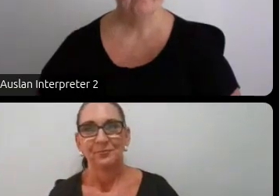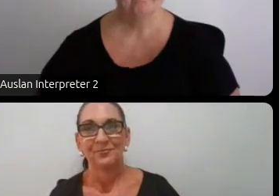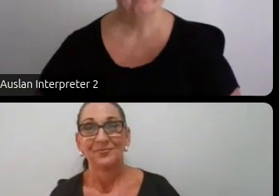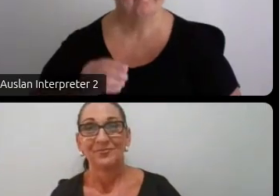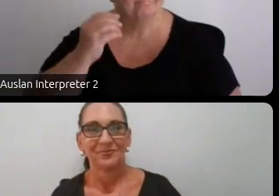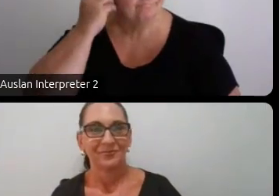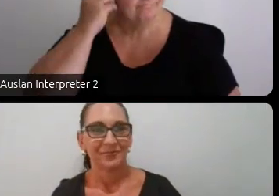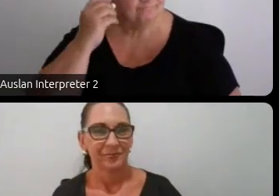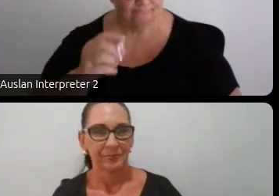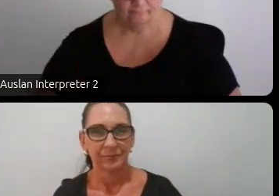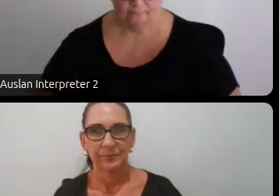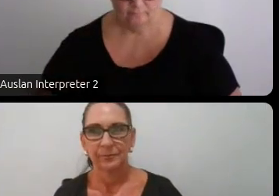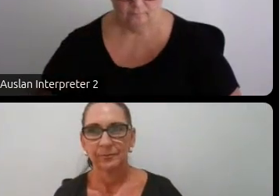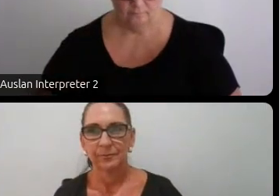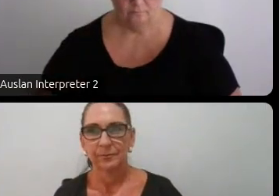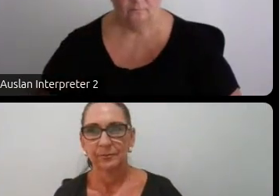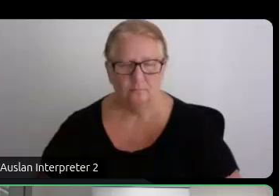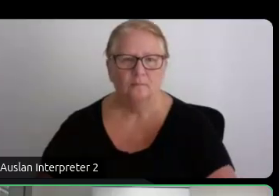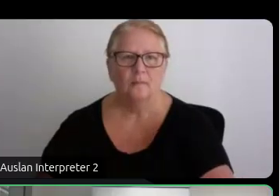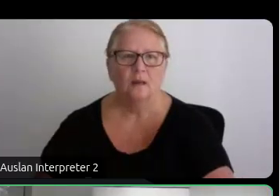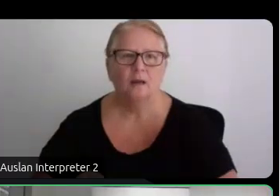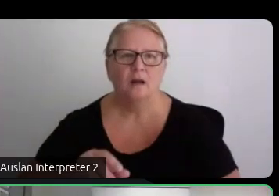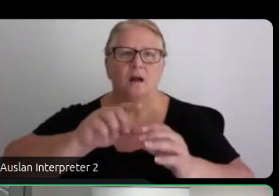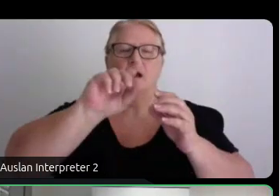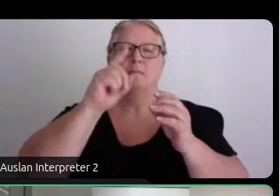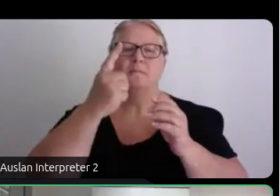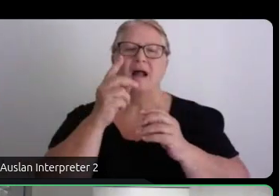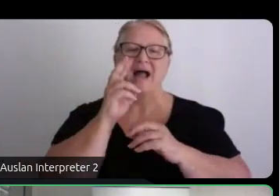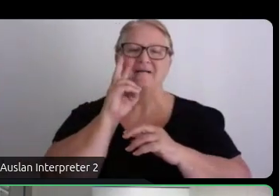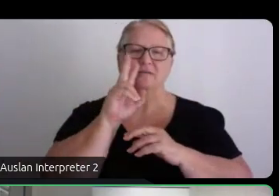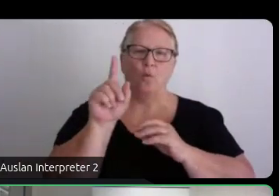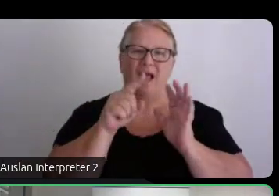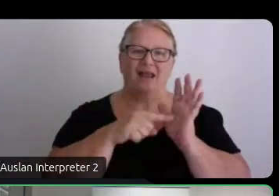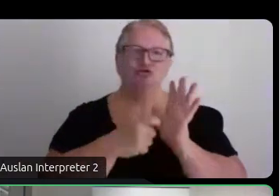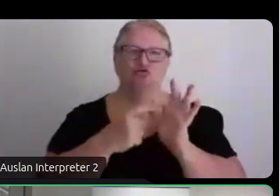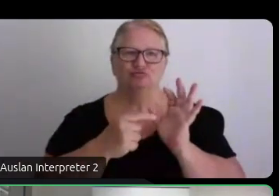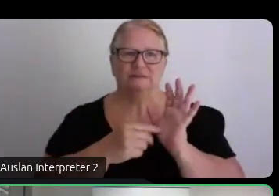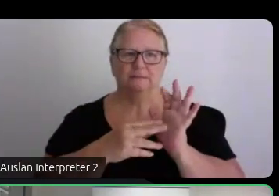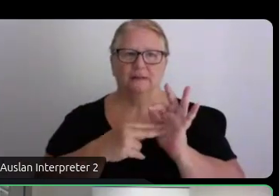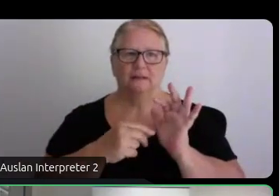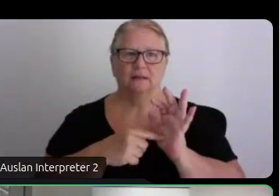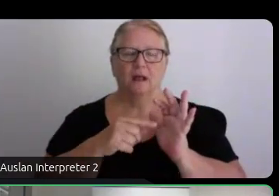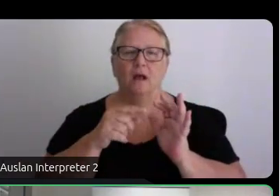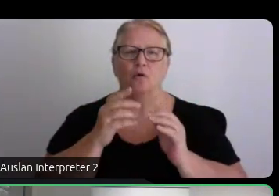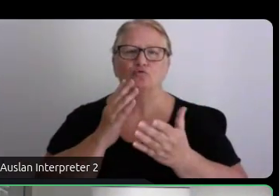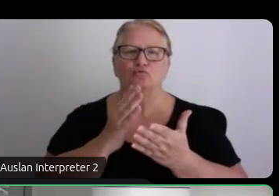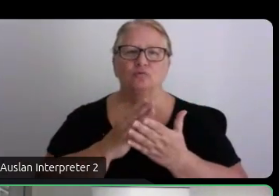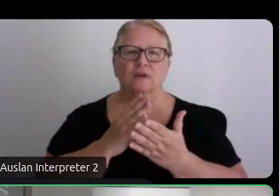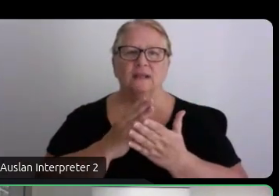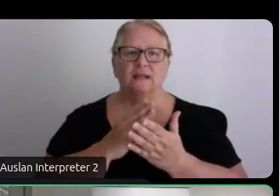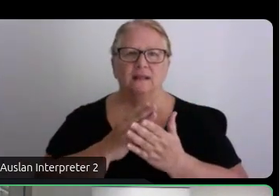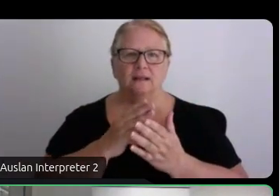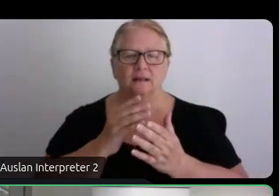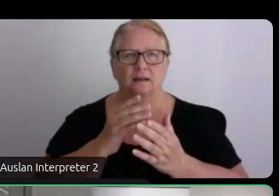look at what treatments are haven't been done or what's outstanding, the question still remains,